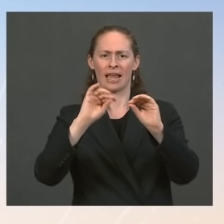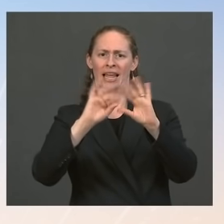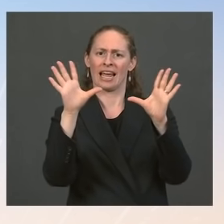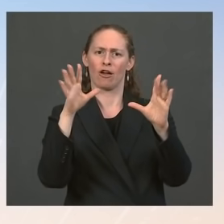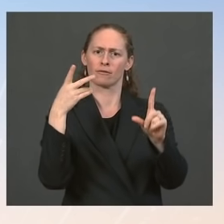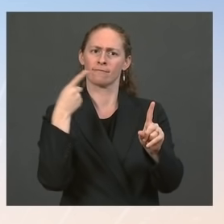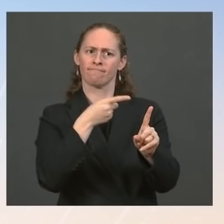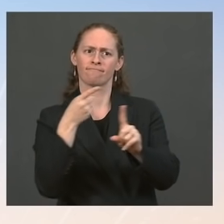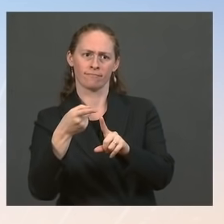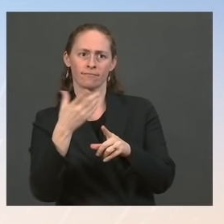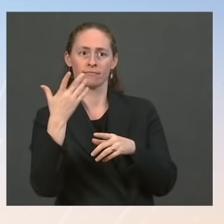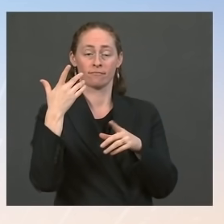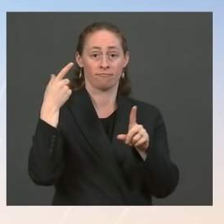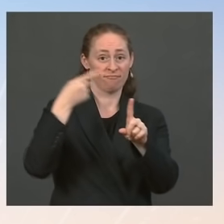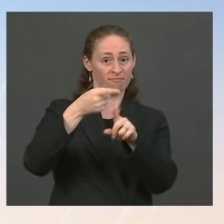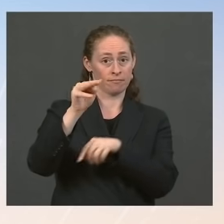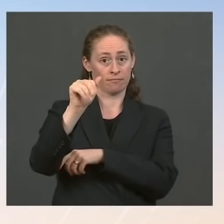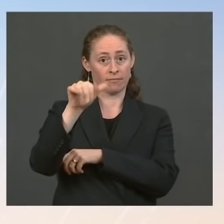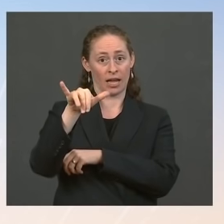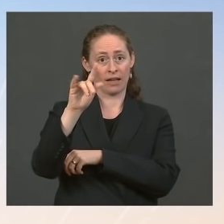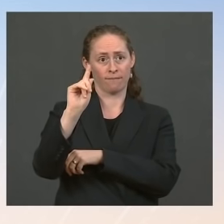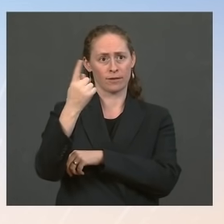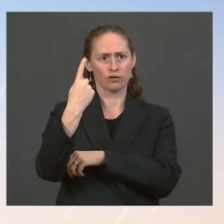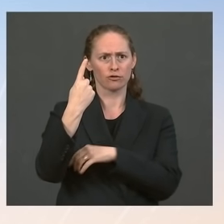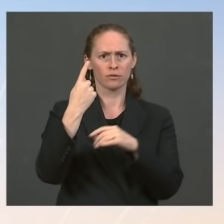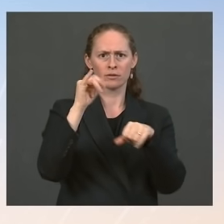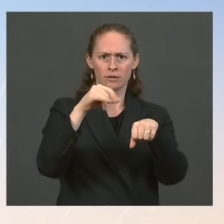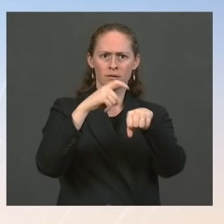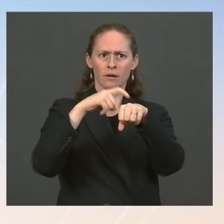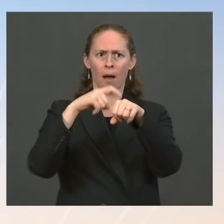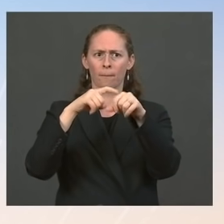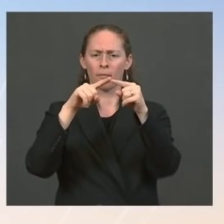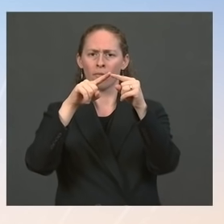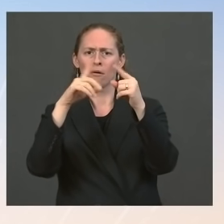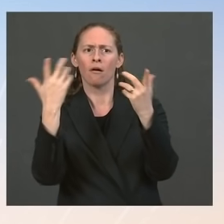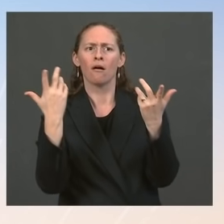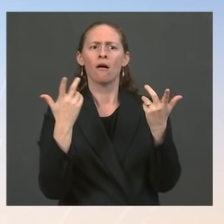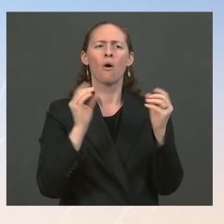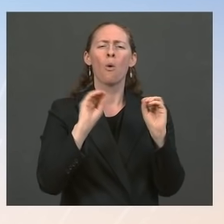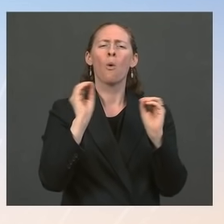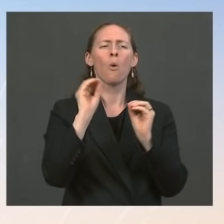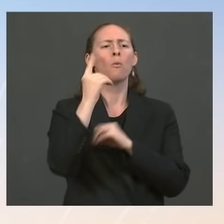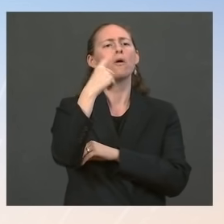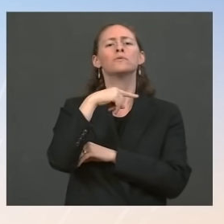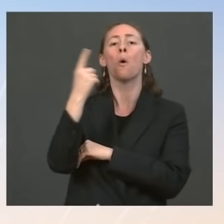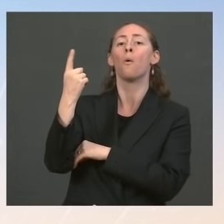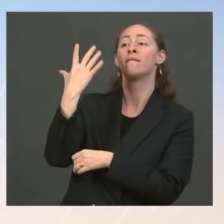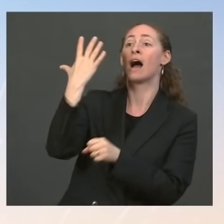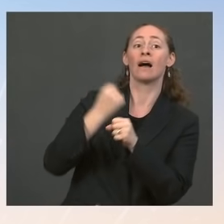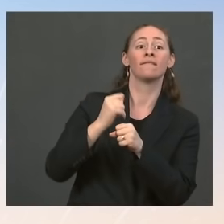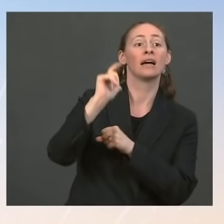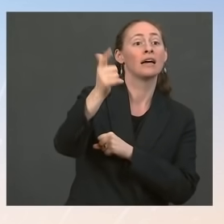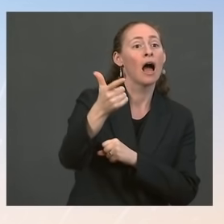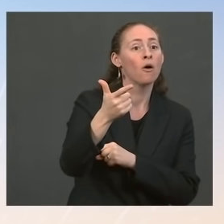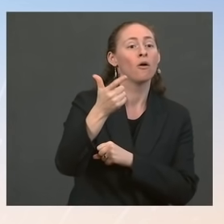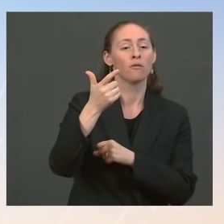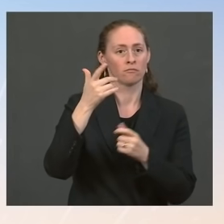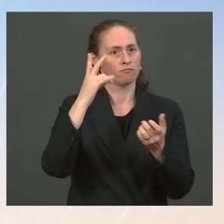We're not talking about long-term recommendations. There was no one who said, "Five years from now we could have 2,500 troops and that would be sustainable."